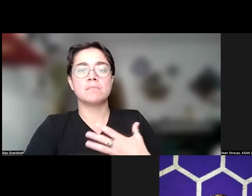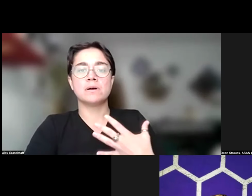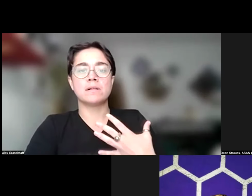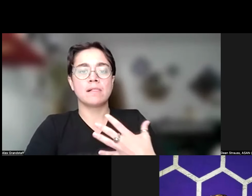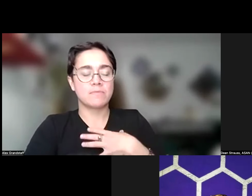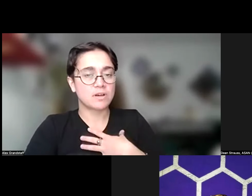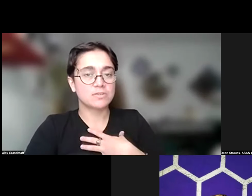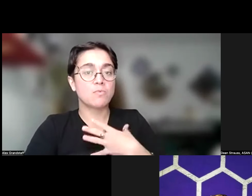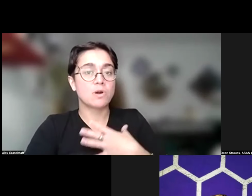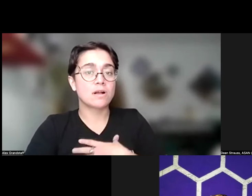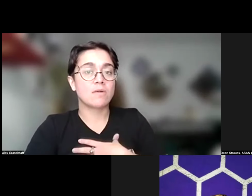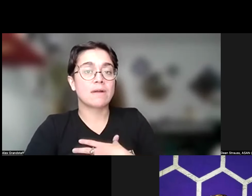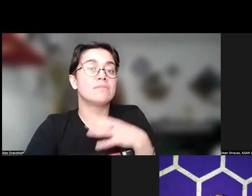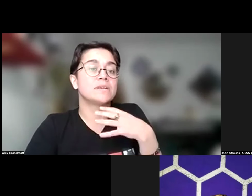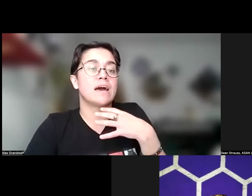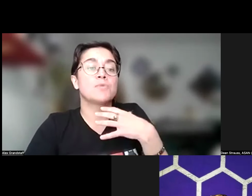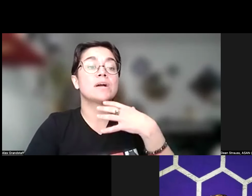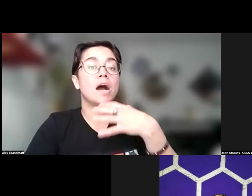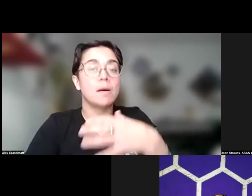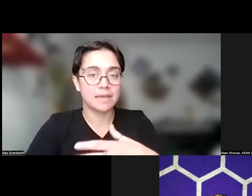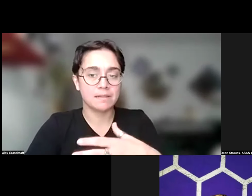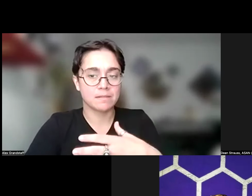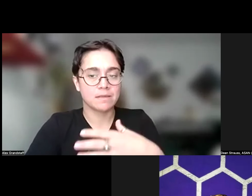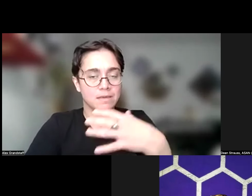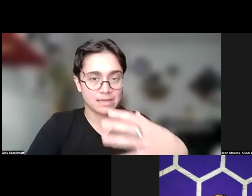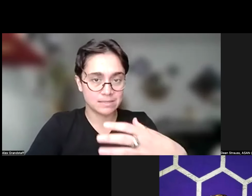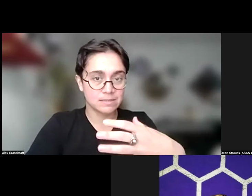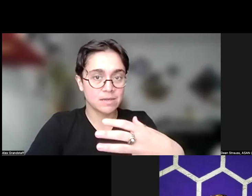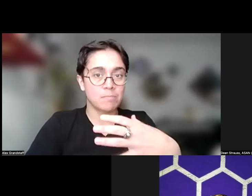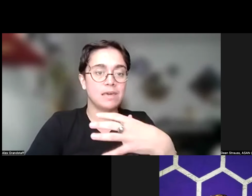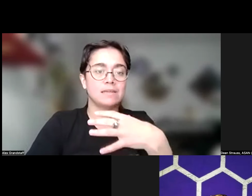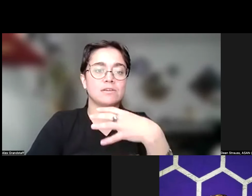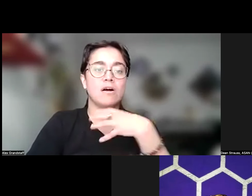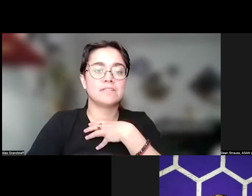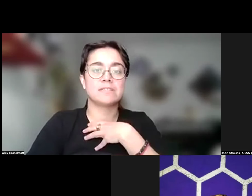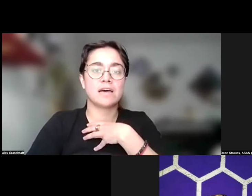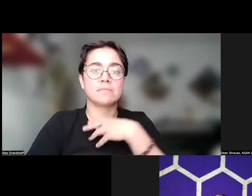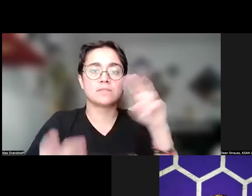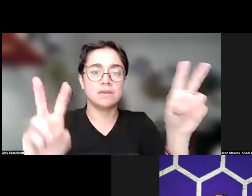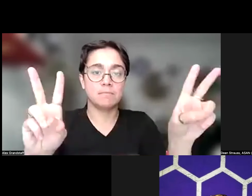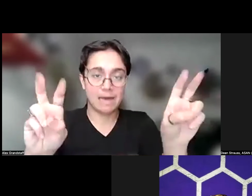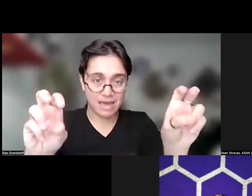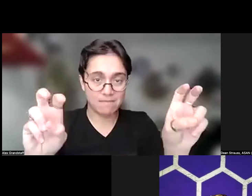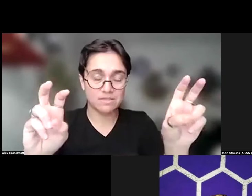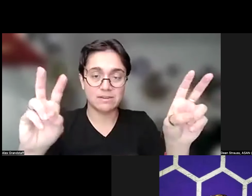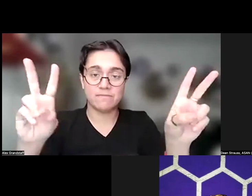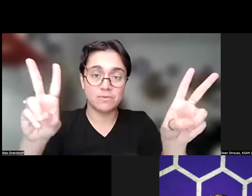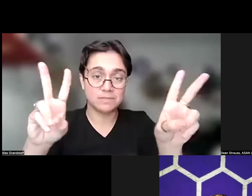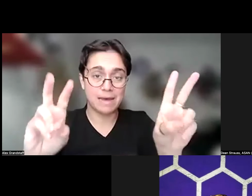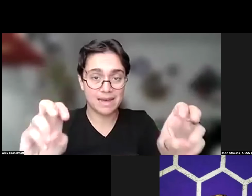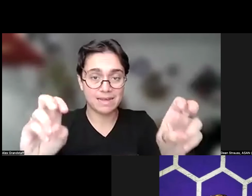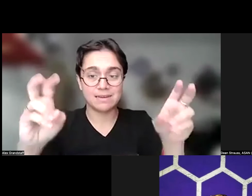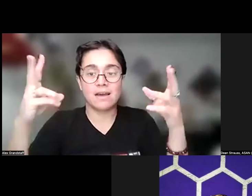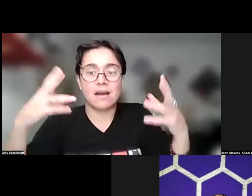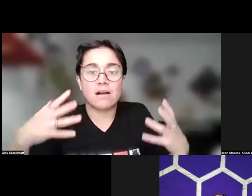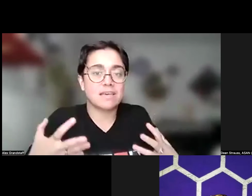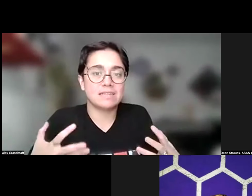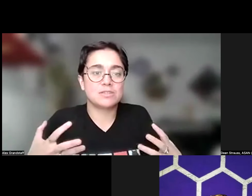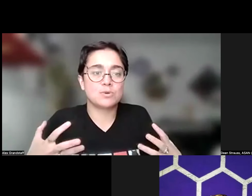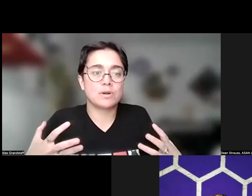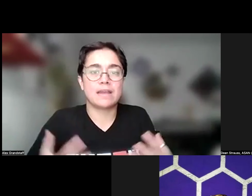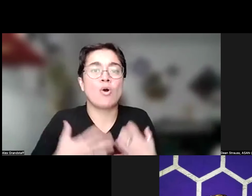There is also work around how do we accommodate kids?